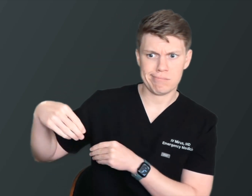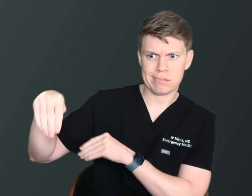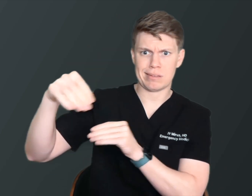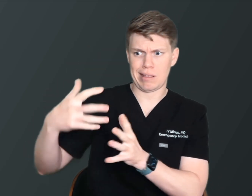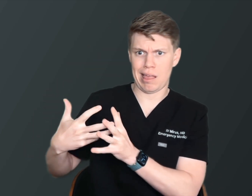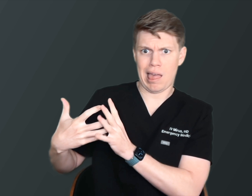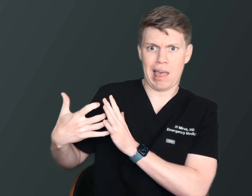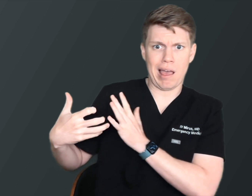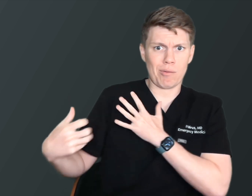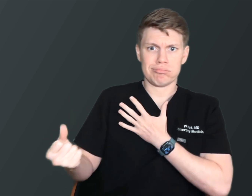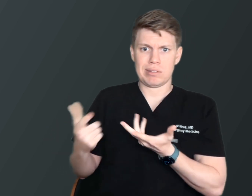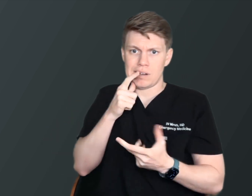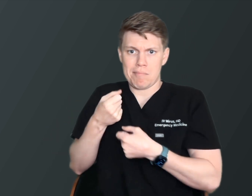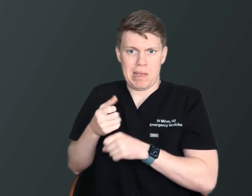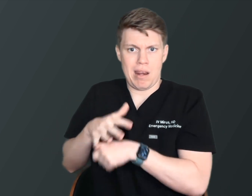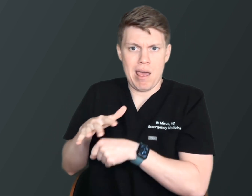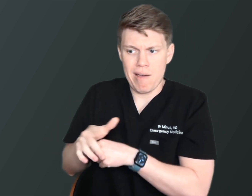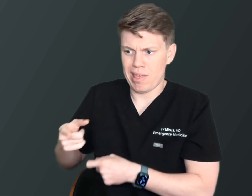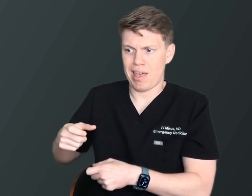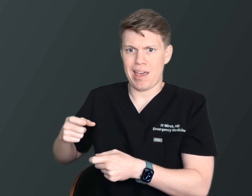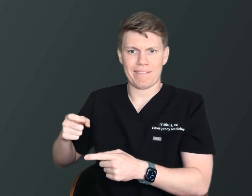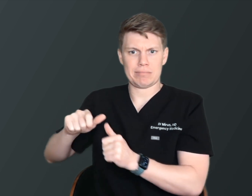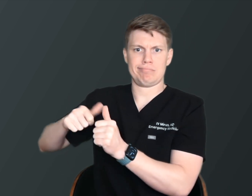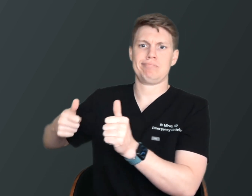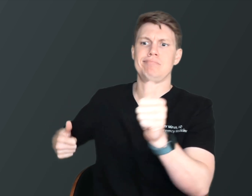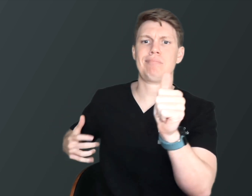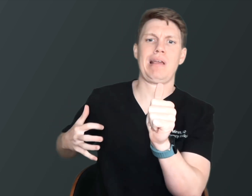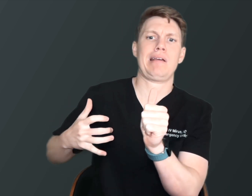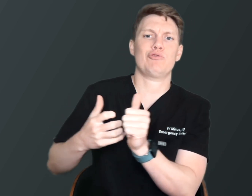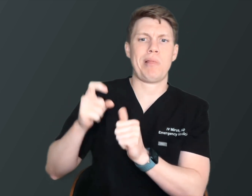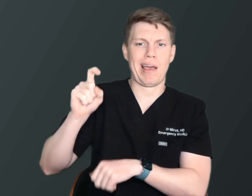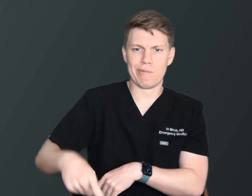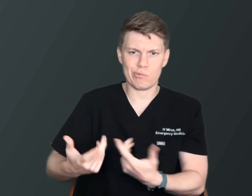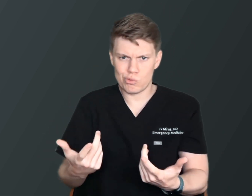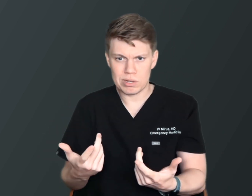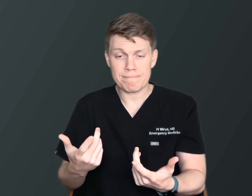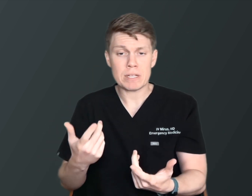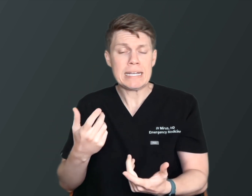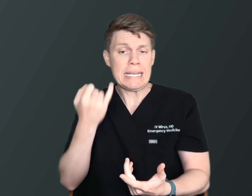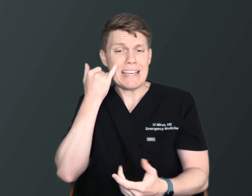There was a shortage and what did people do about this?